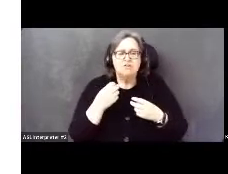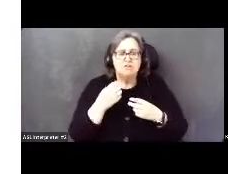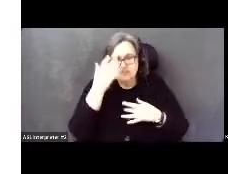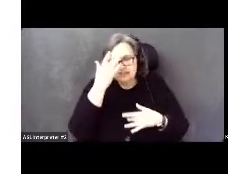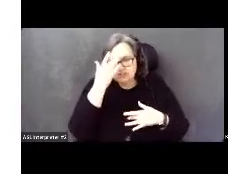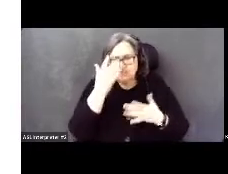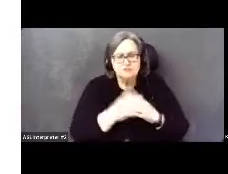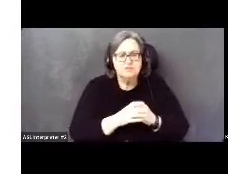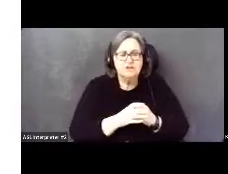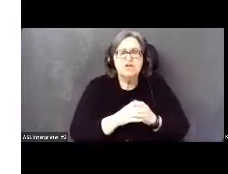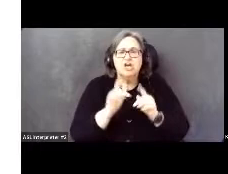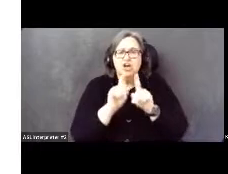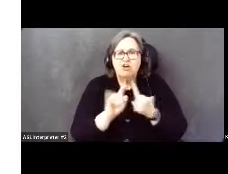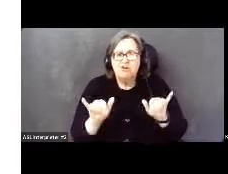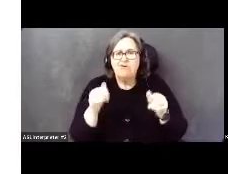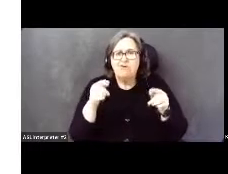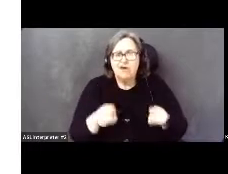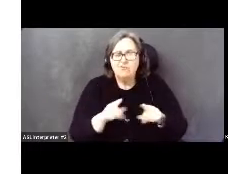co-occurrence and people with brain